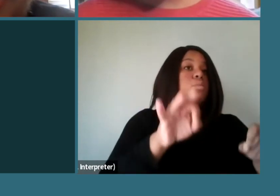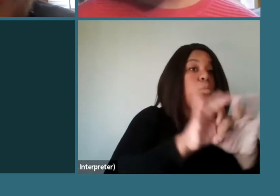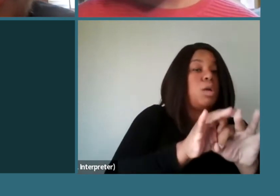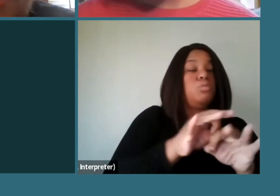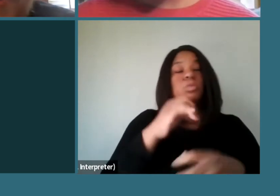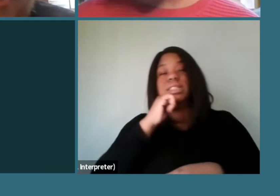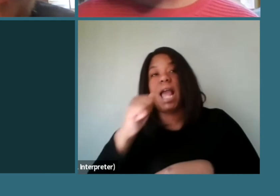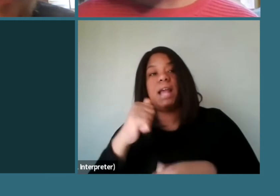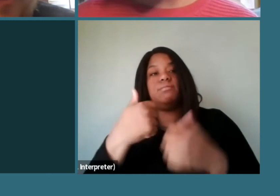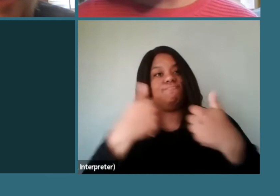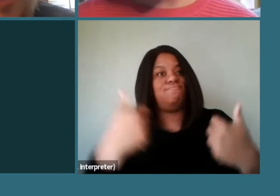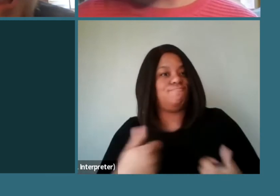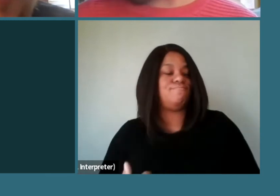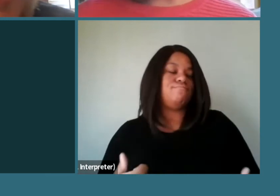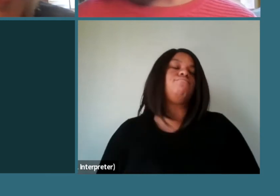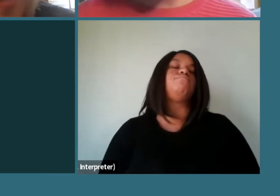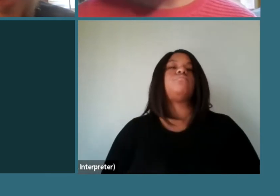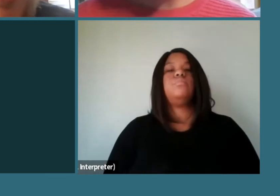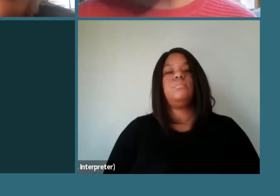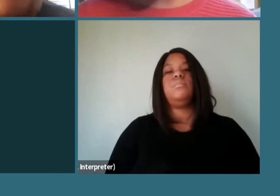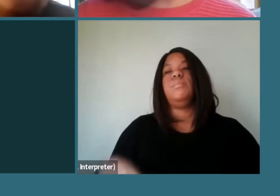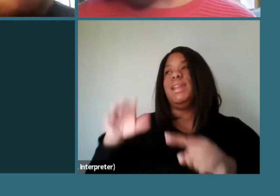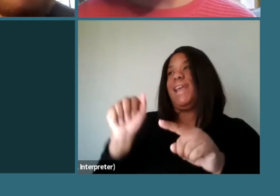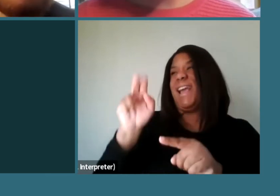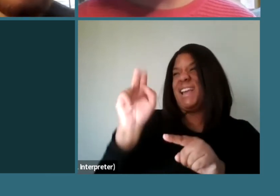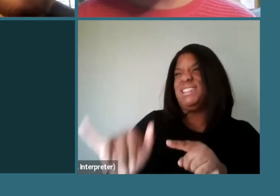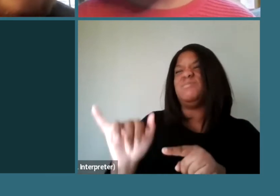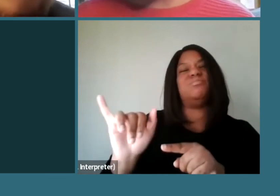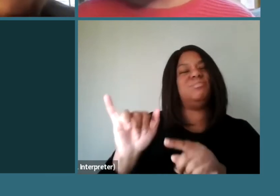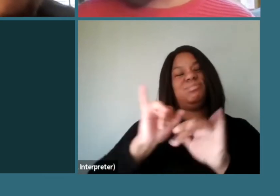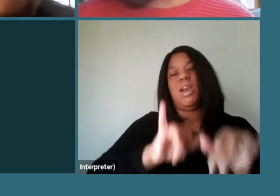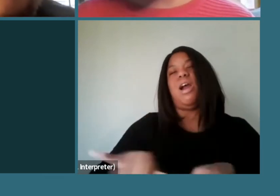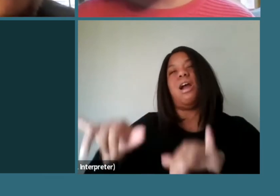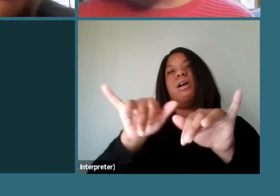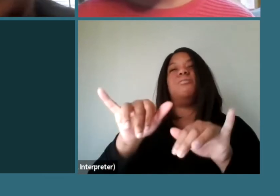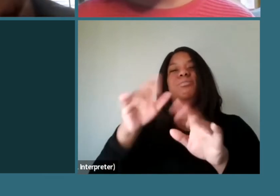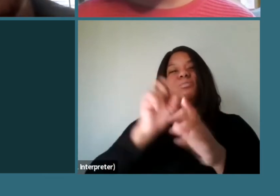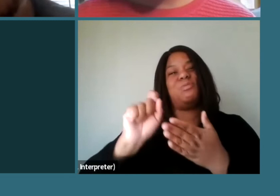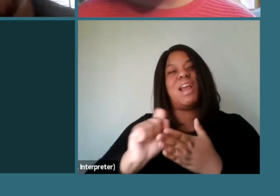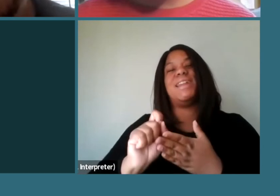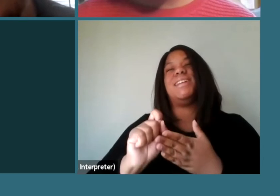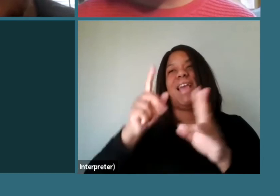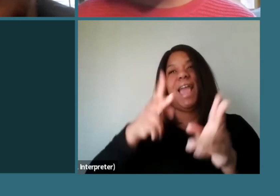As with all writing, the editing happens second, right? Yes, totally.